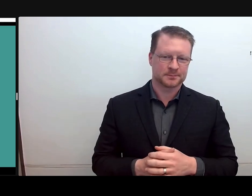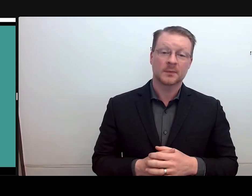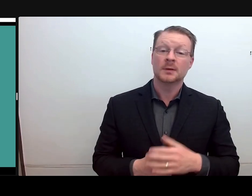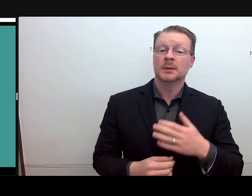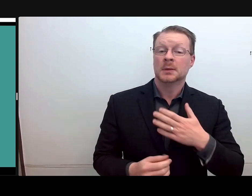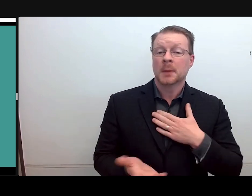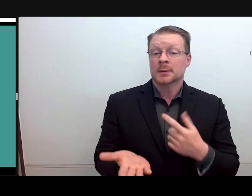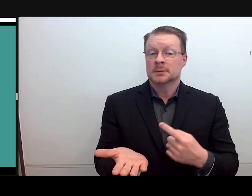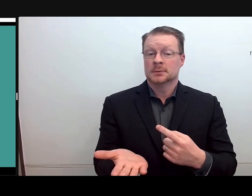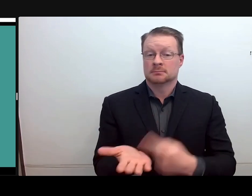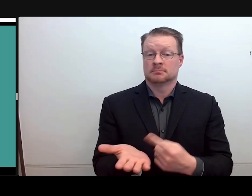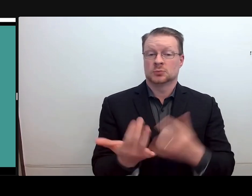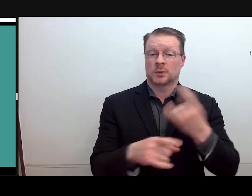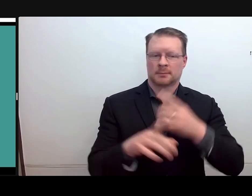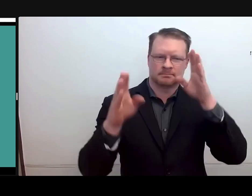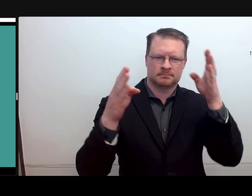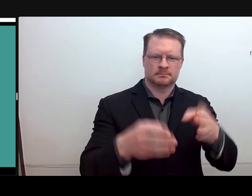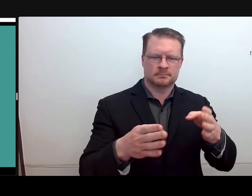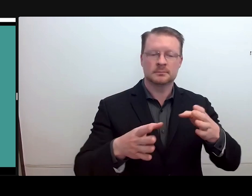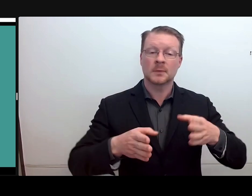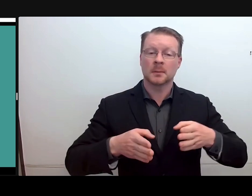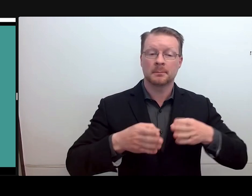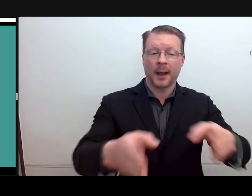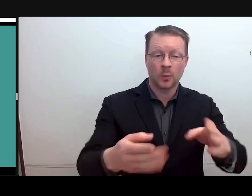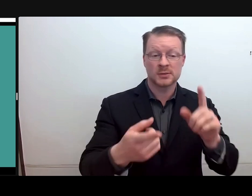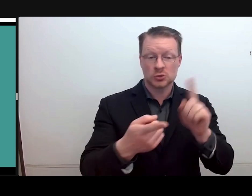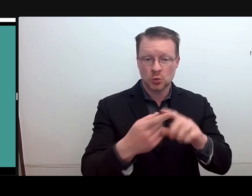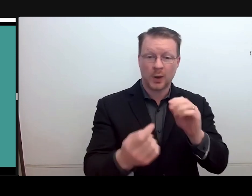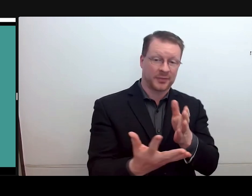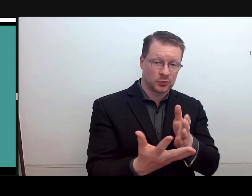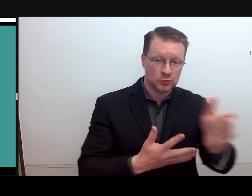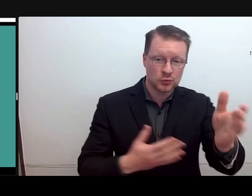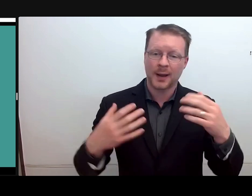I really appreciate it. My talk today is going to focus on pathways